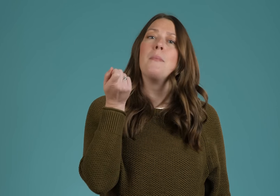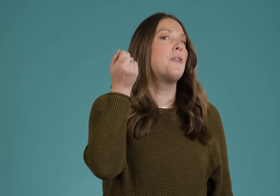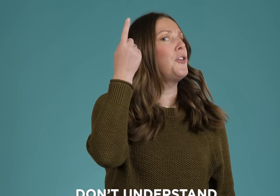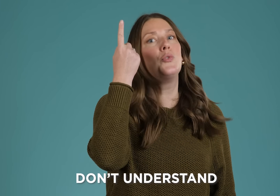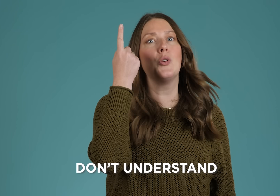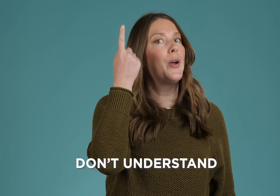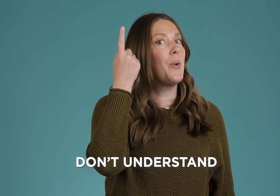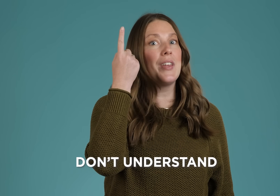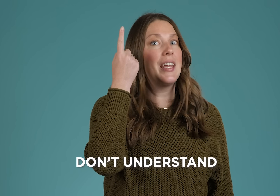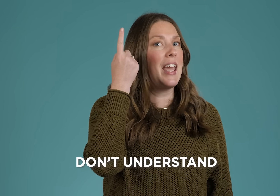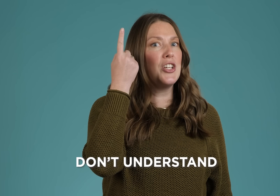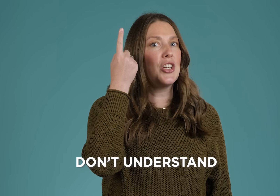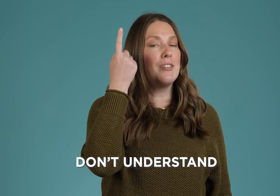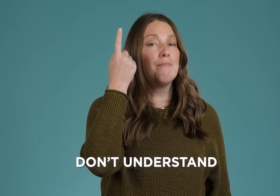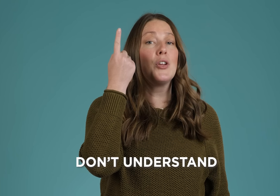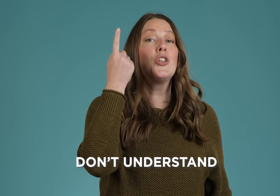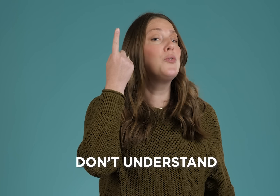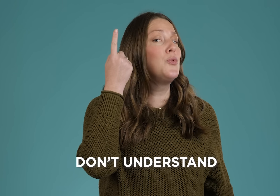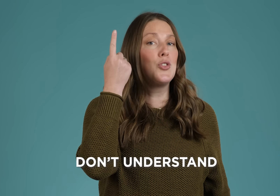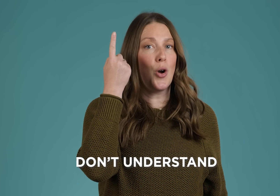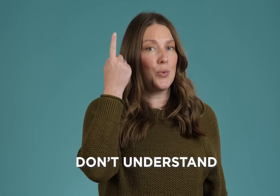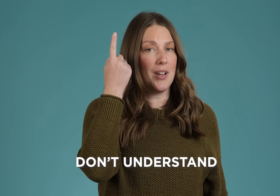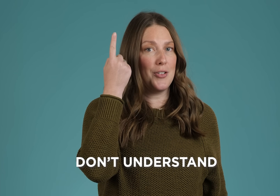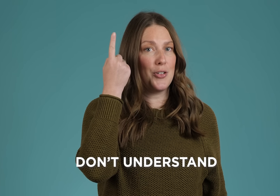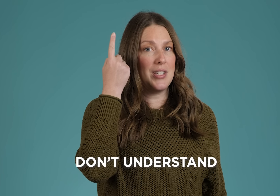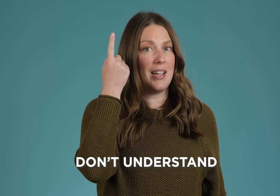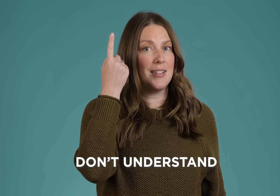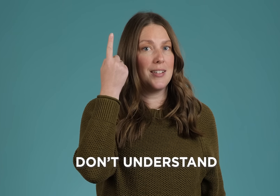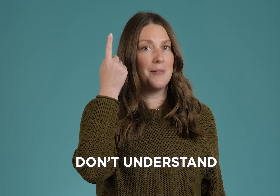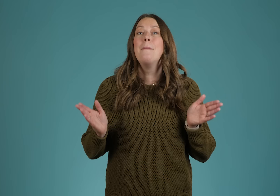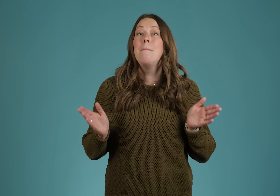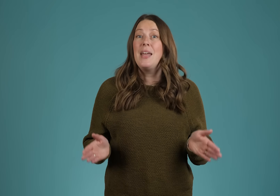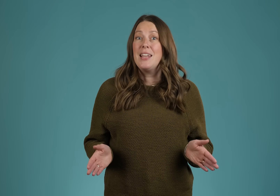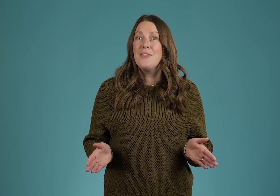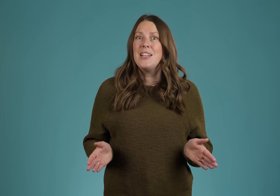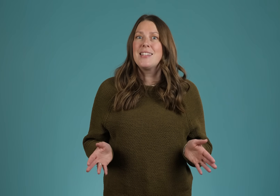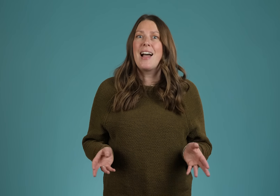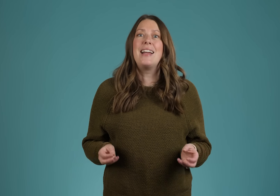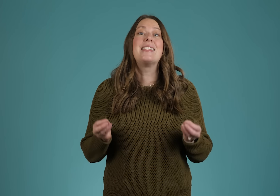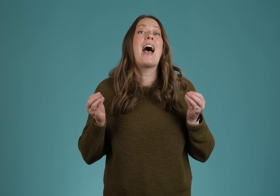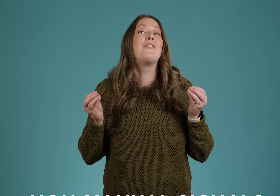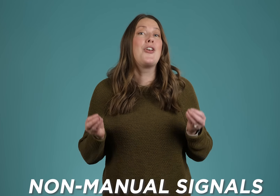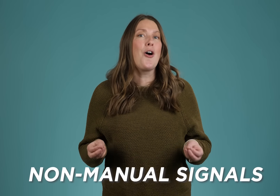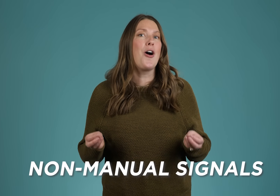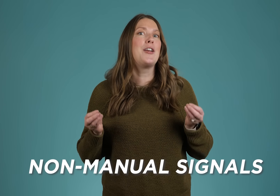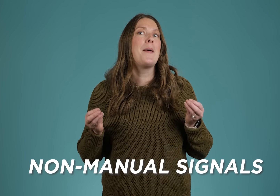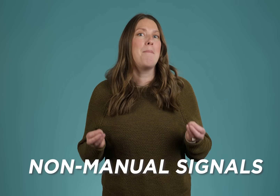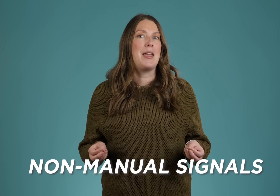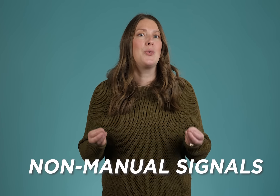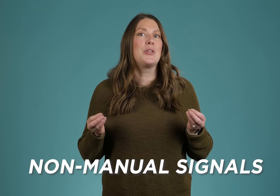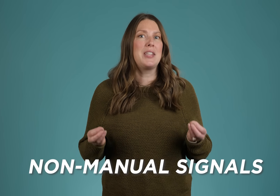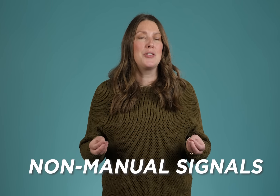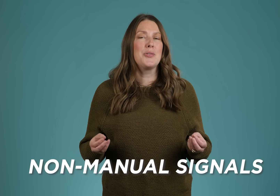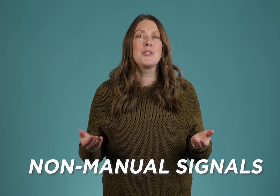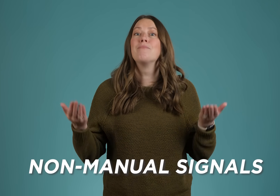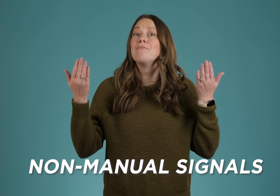But if you do it with a negation you don't understand Many of these signs have non manual signals